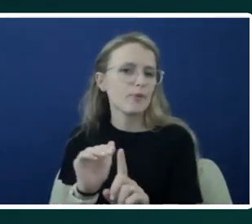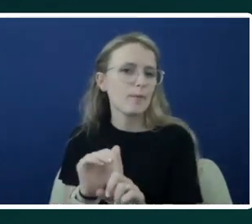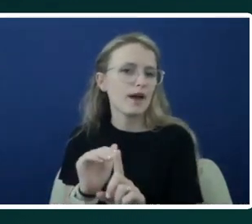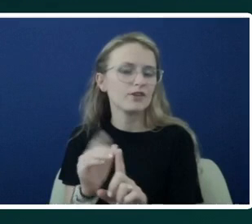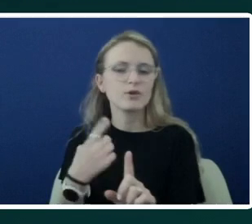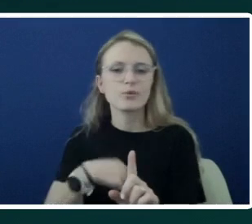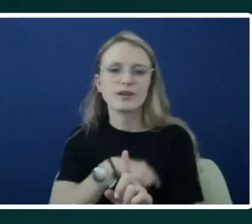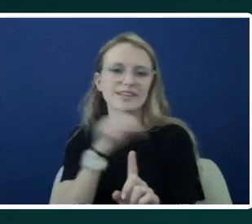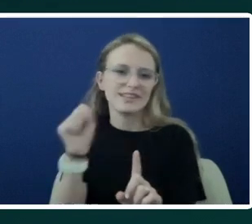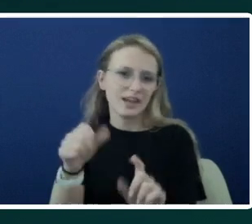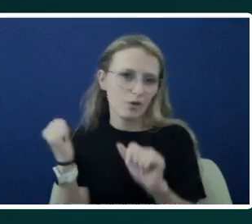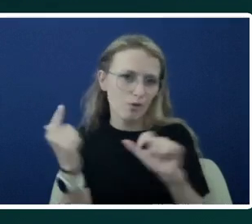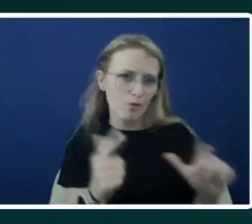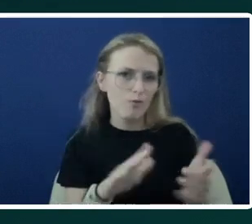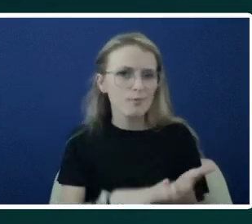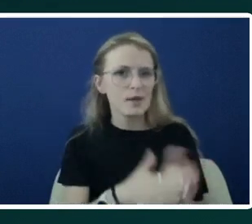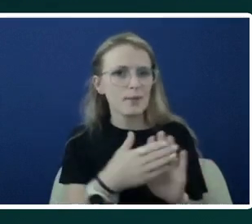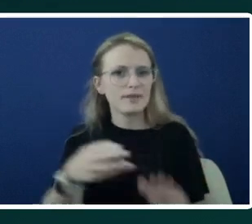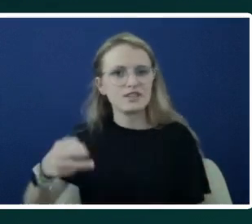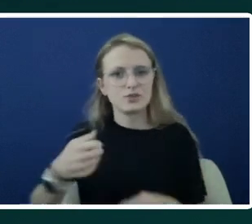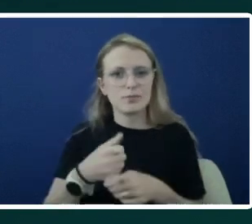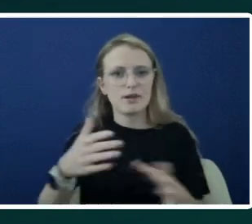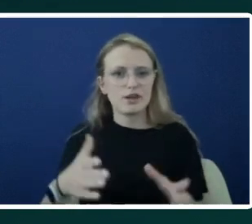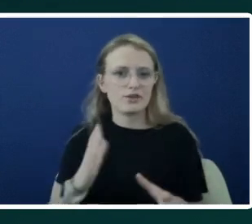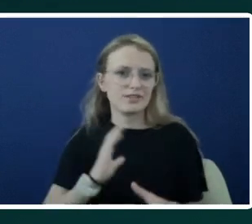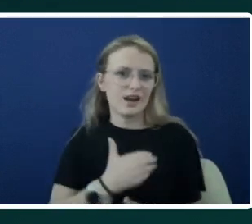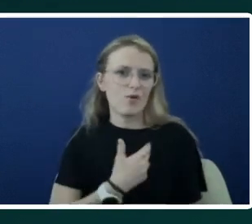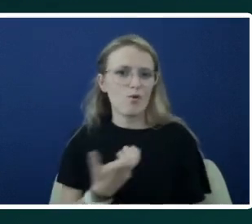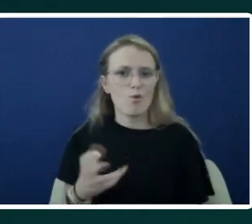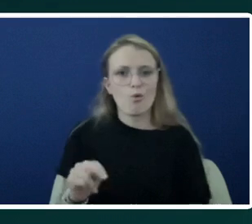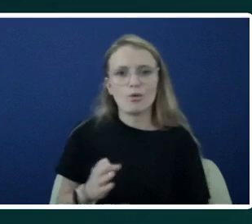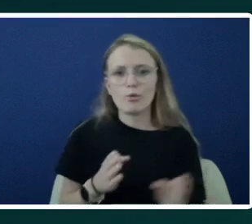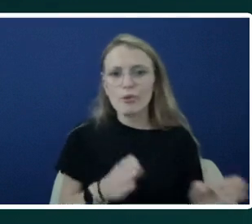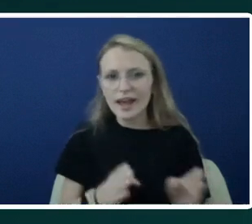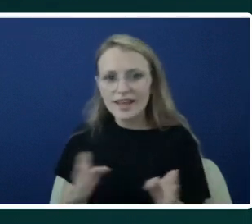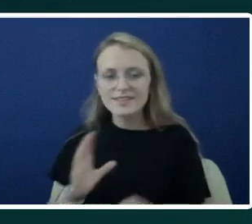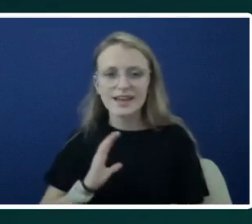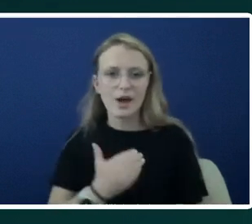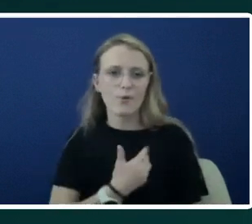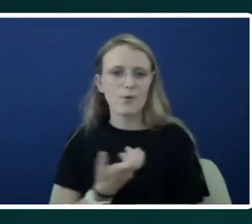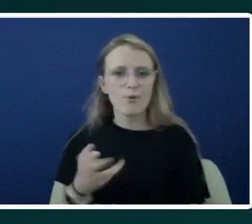makers in our own ways and in our own communities. When we collaborate with our community, we -- it